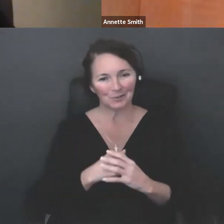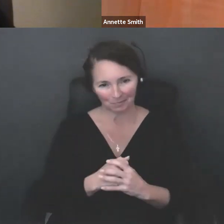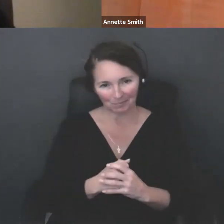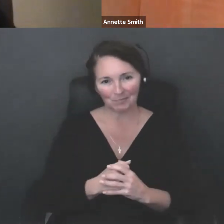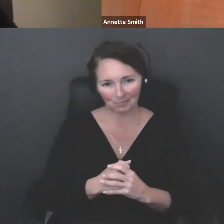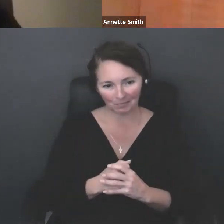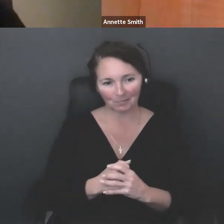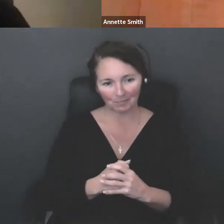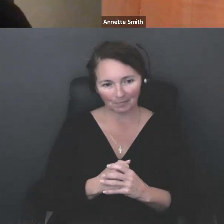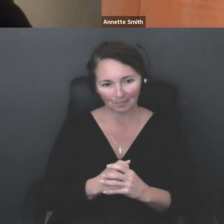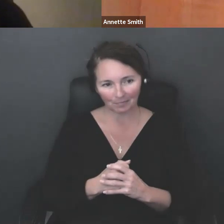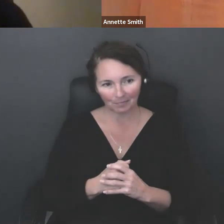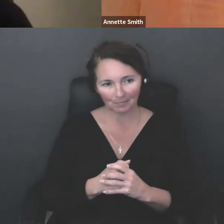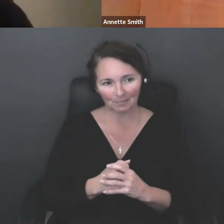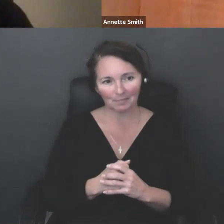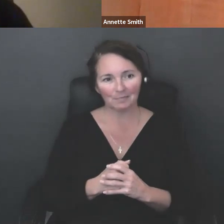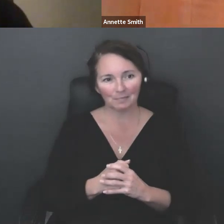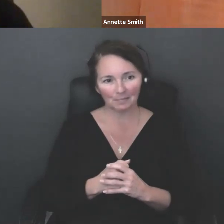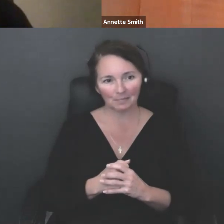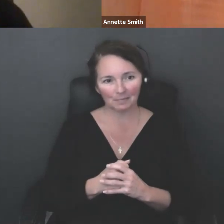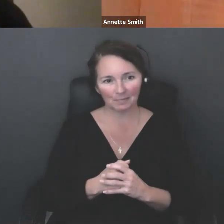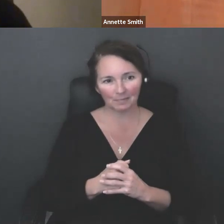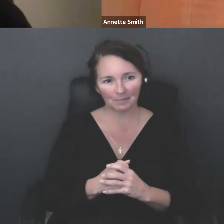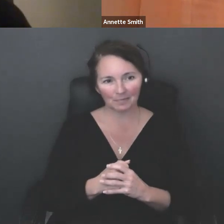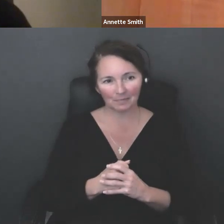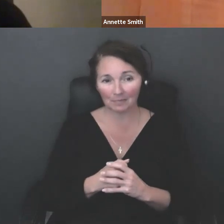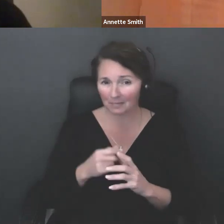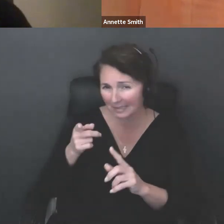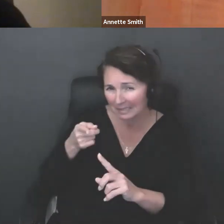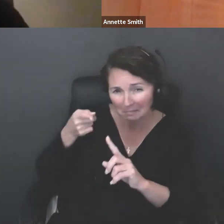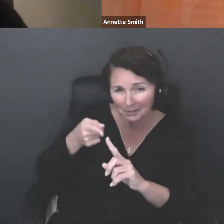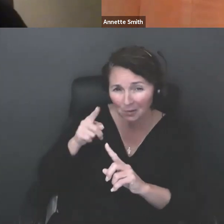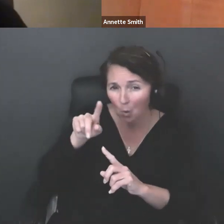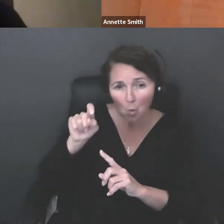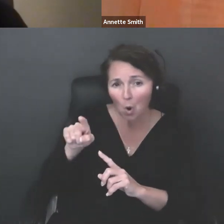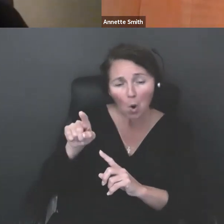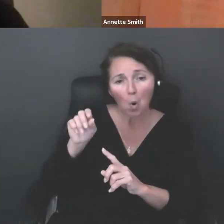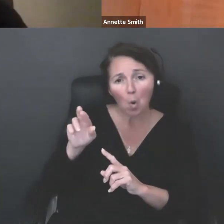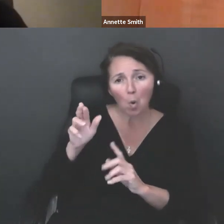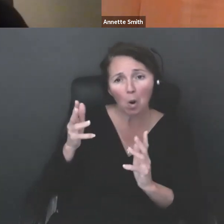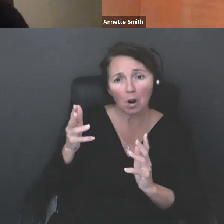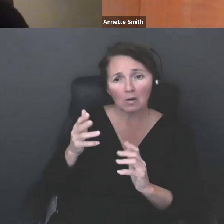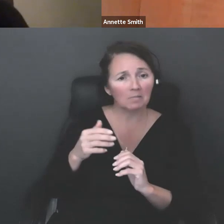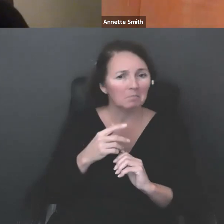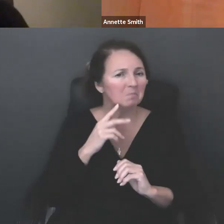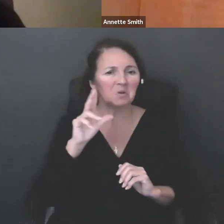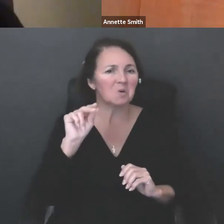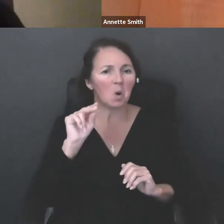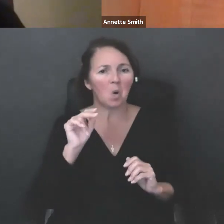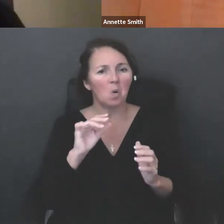individual. Were you finished, Denise? Yes. Sorry. Did